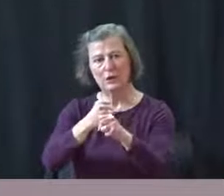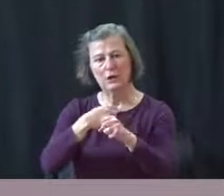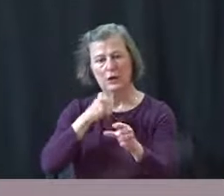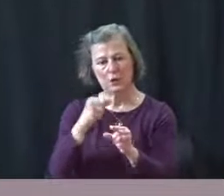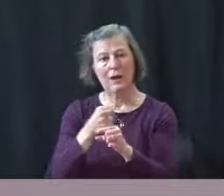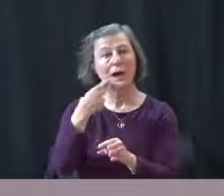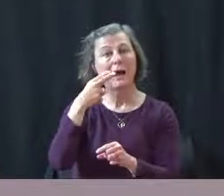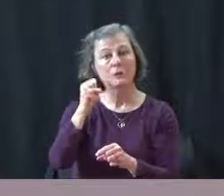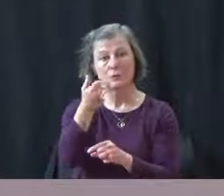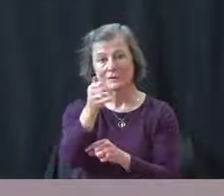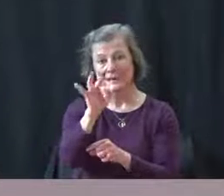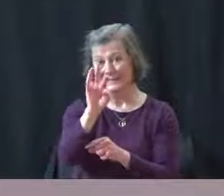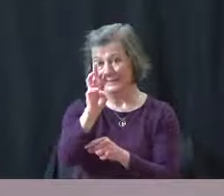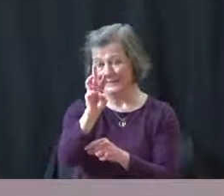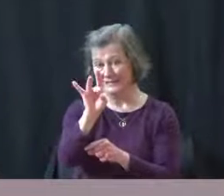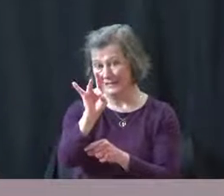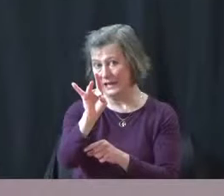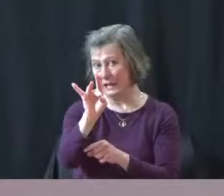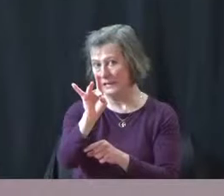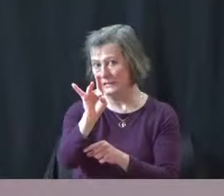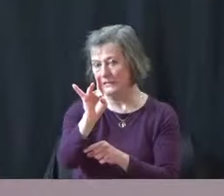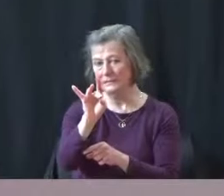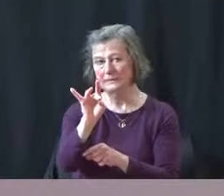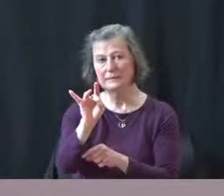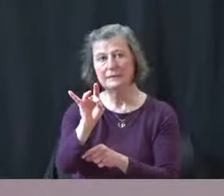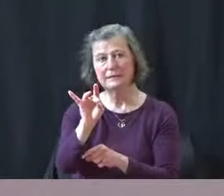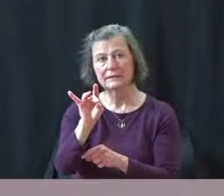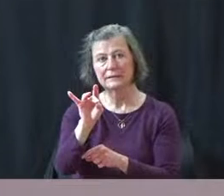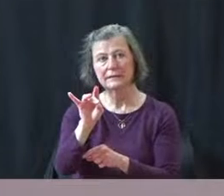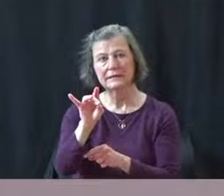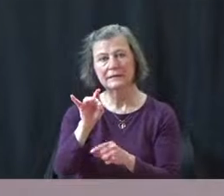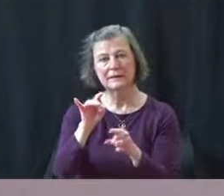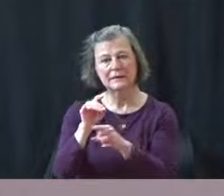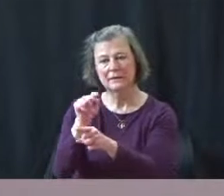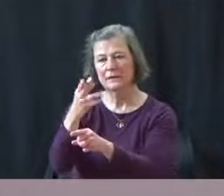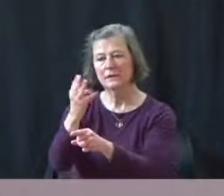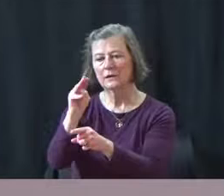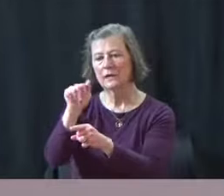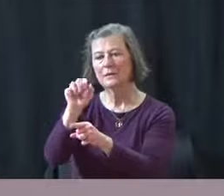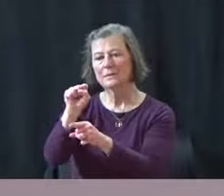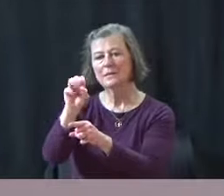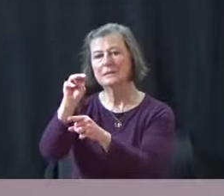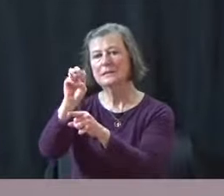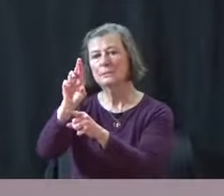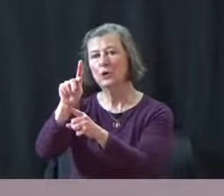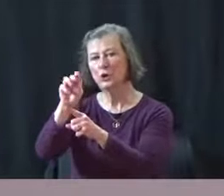Thomas Merton -- remember that name read, something he's written. What a what a great soul he was.